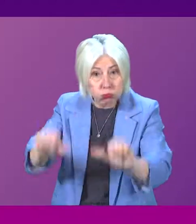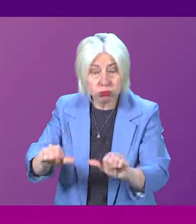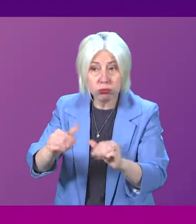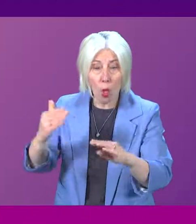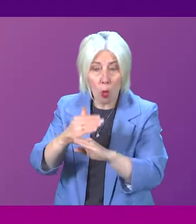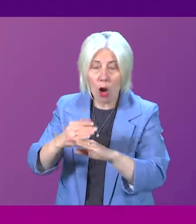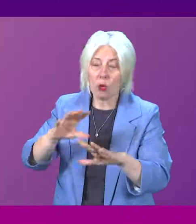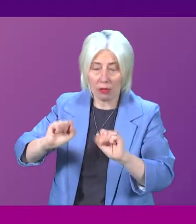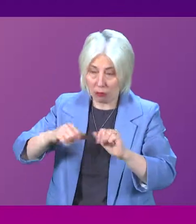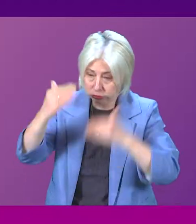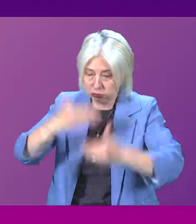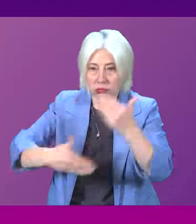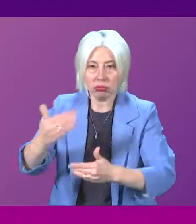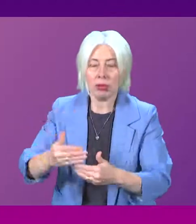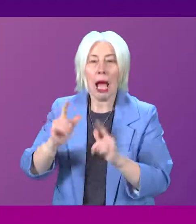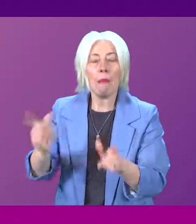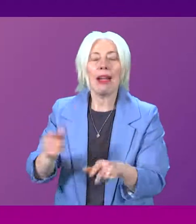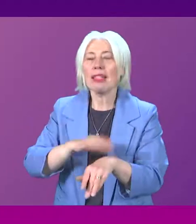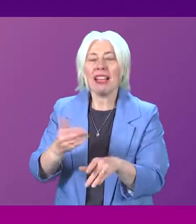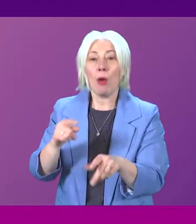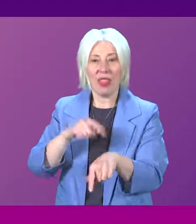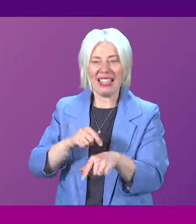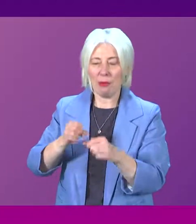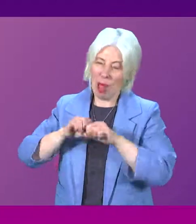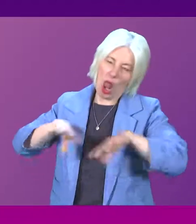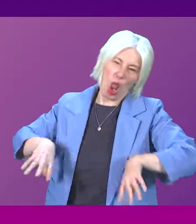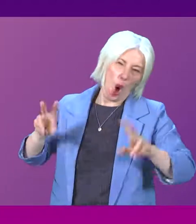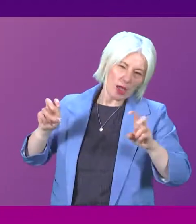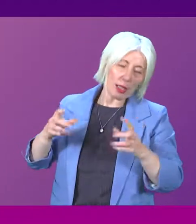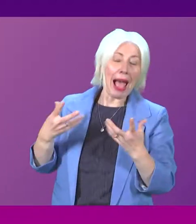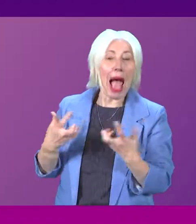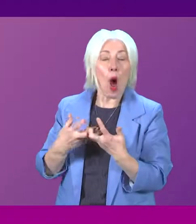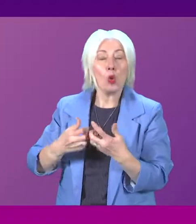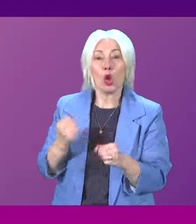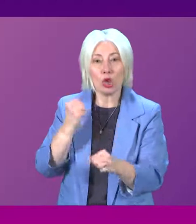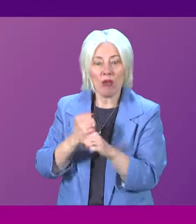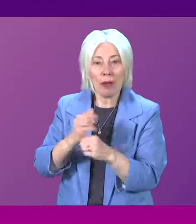quickly. Regardless of the loss of time, how will the Scottish Government ensure that no corners